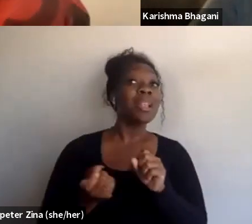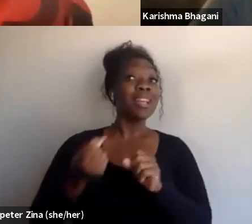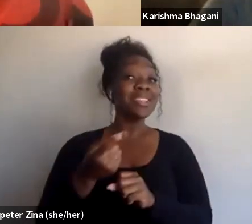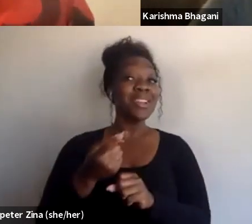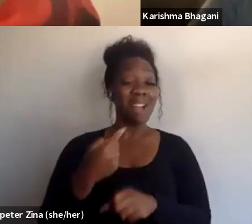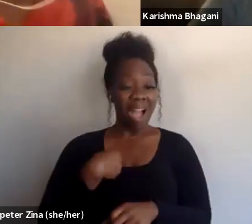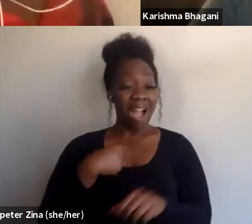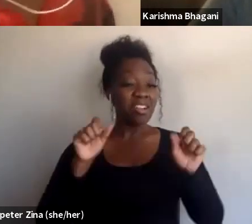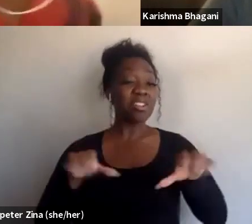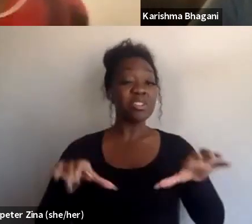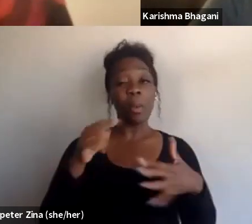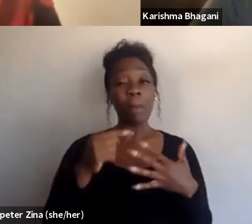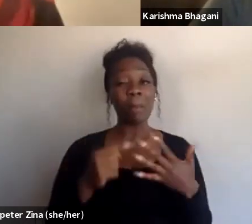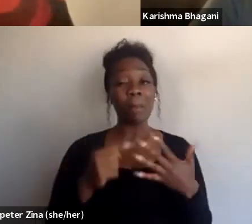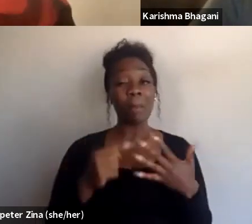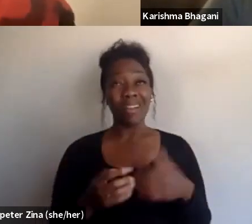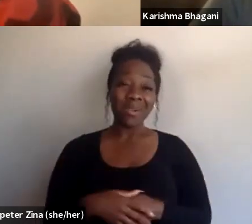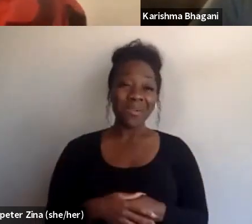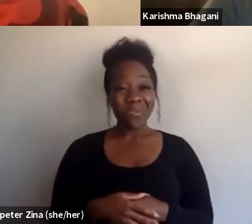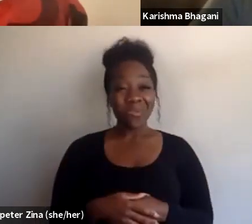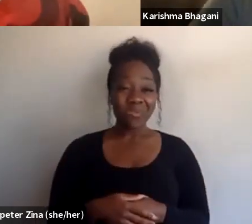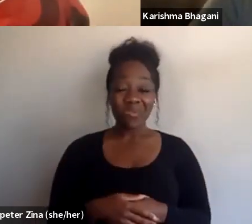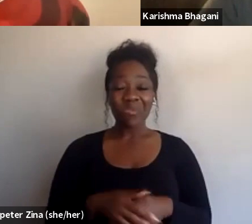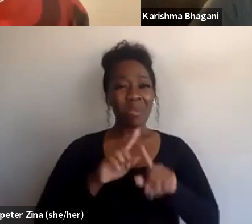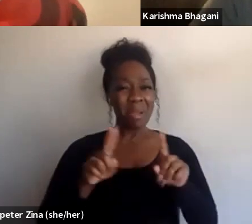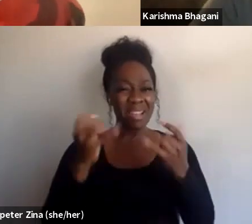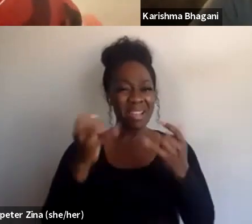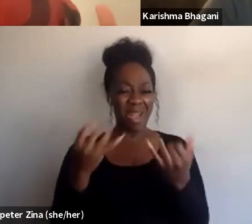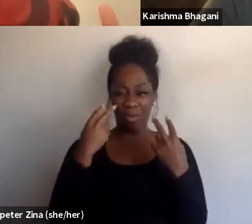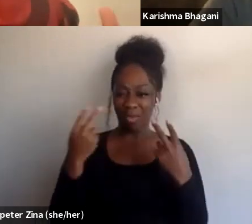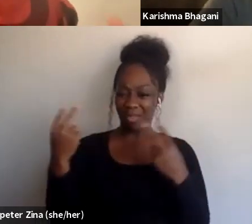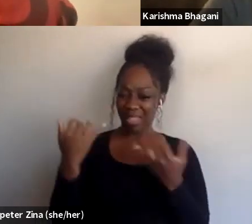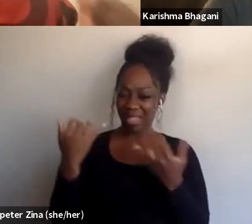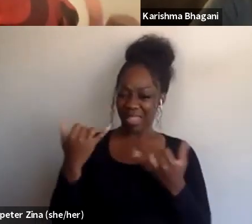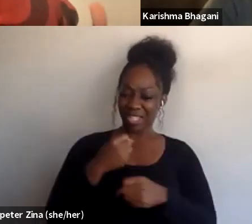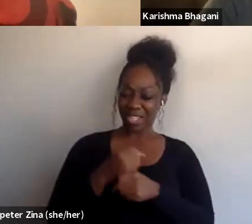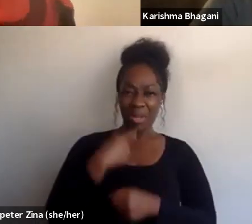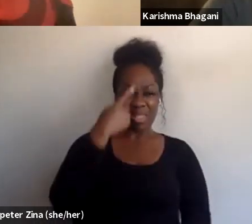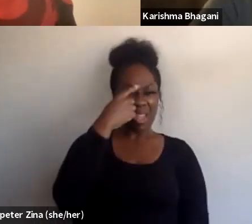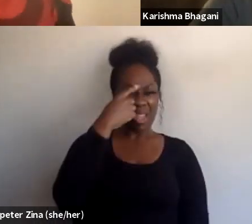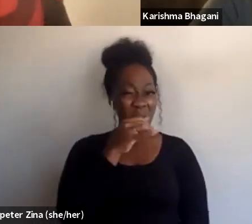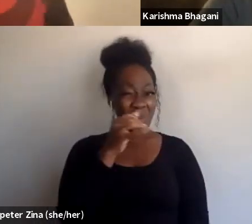So and then to reflect again this year and say, wow you know, last year we were actually dreaming